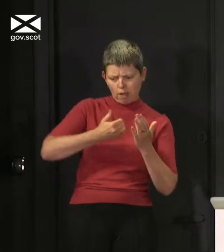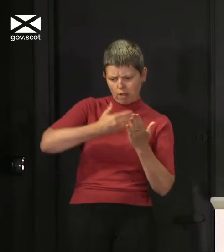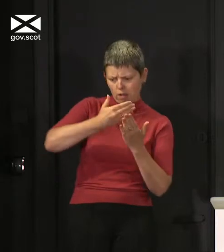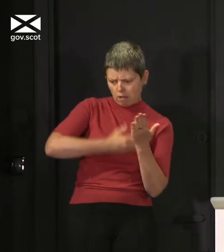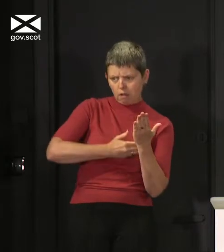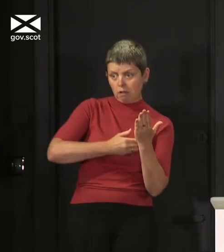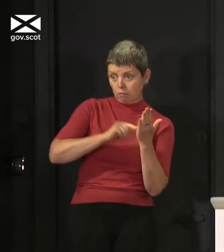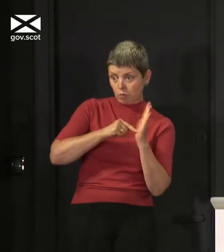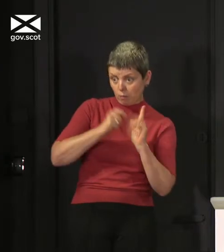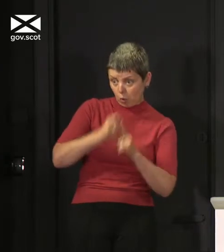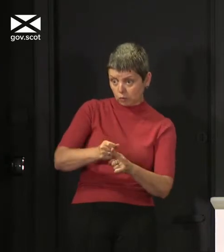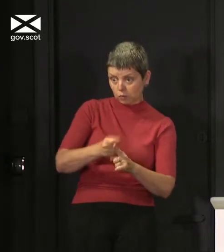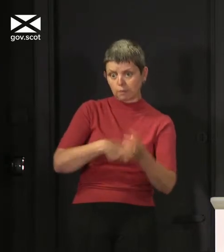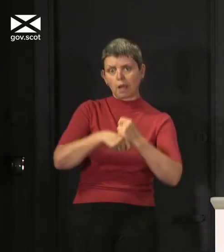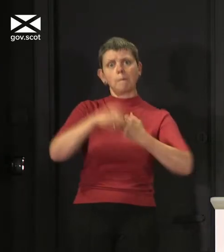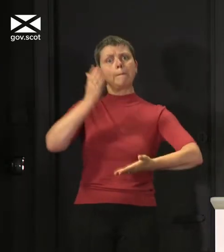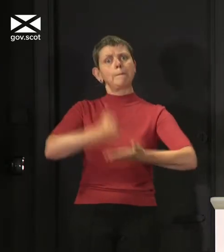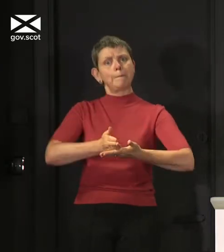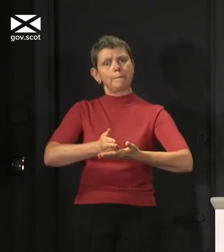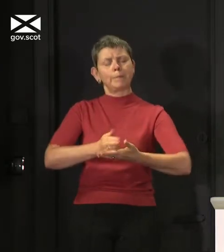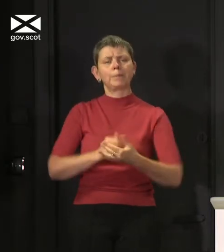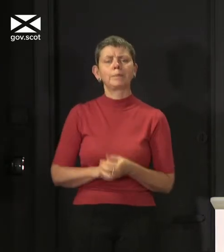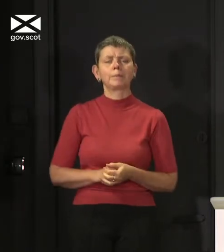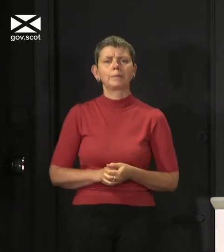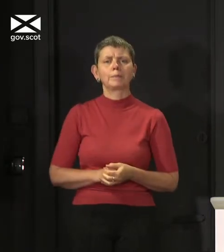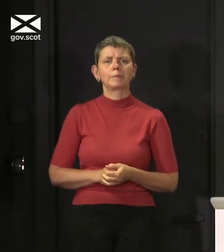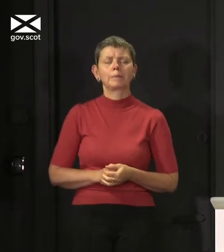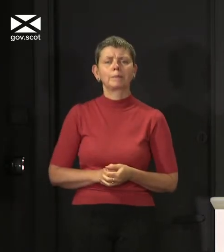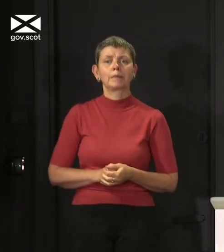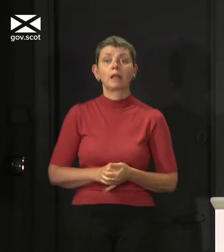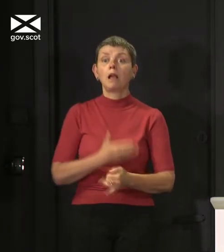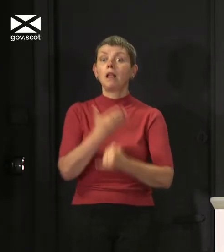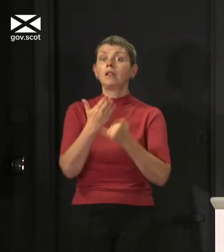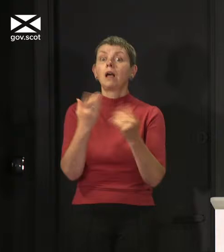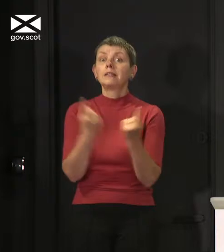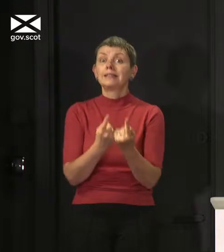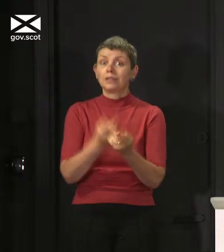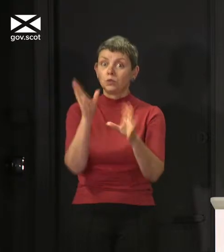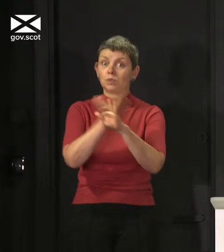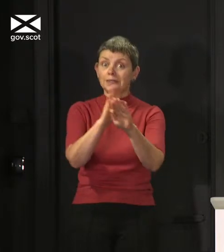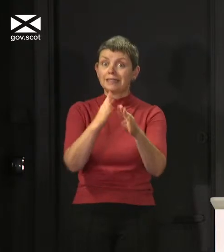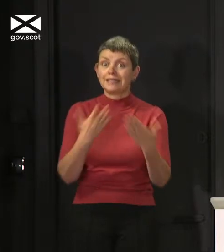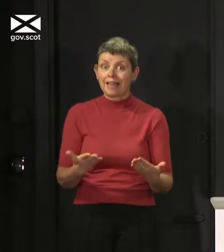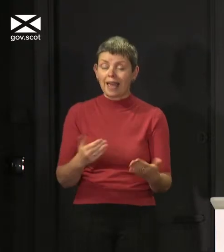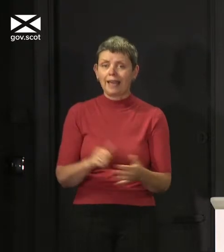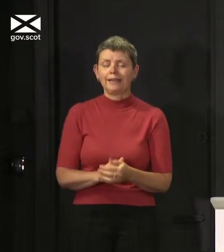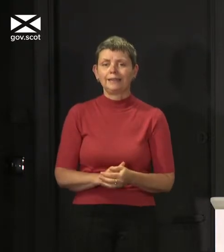The final issue I just want to highlight is that today sees the lifting of the five mile